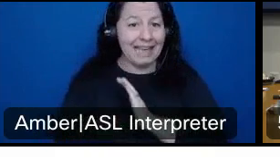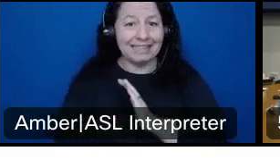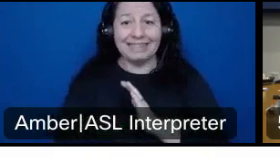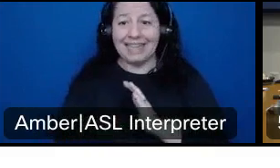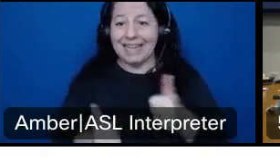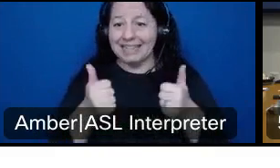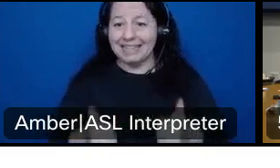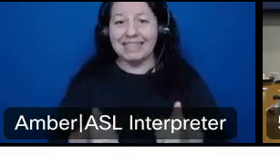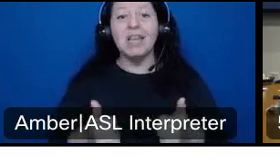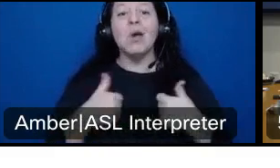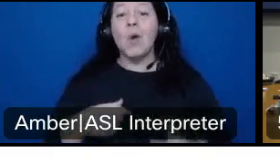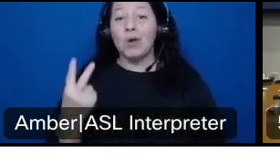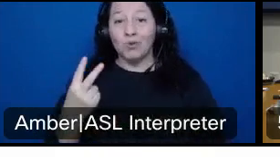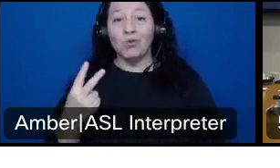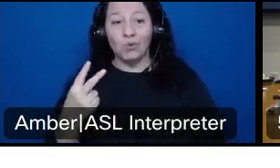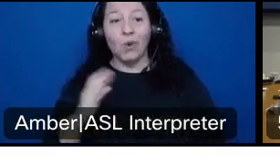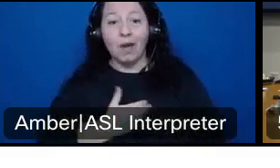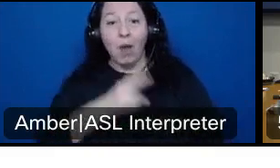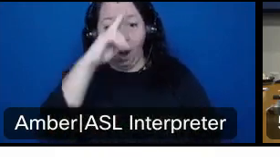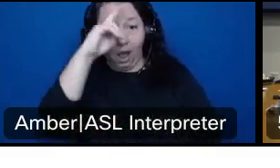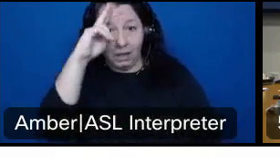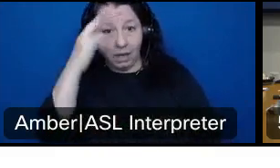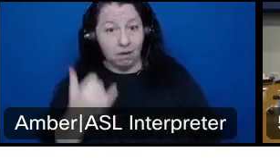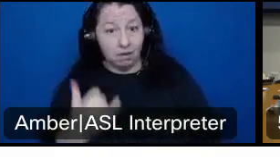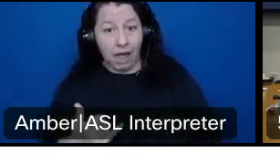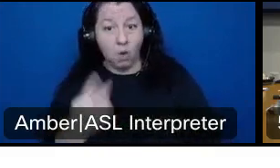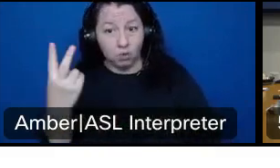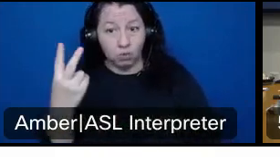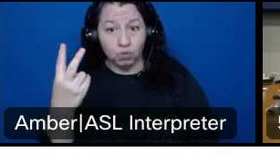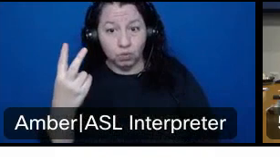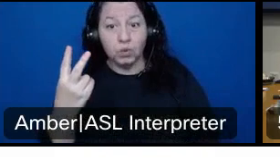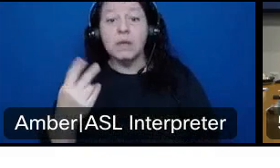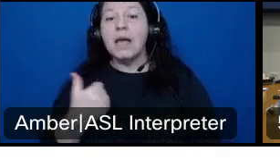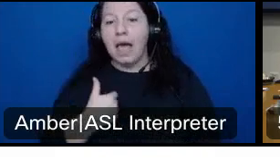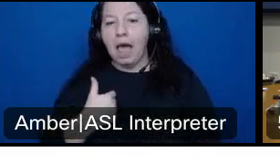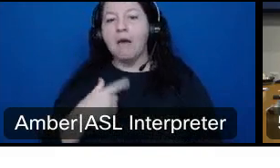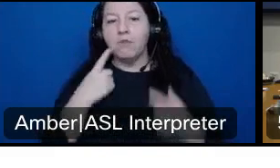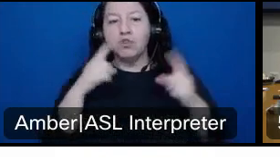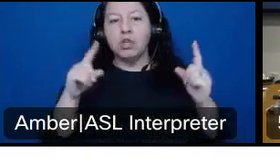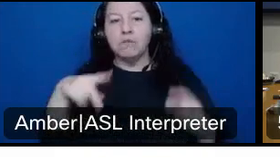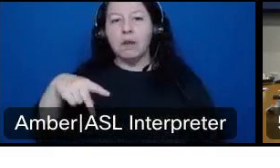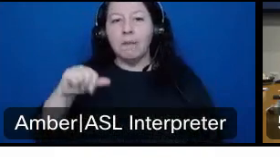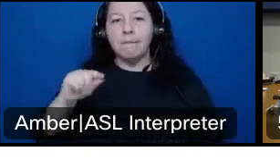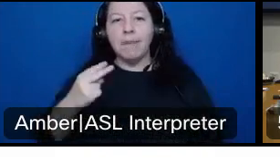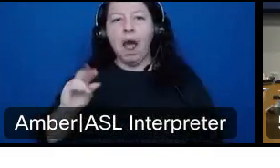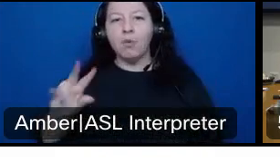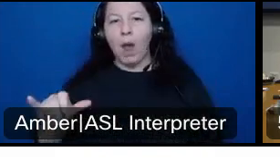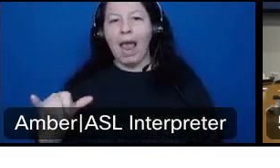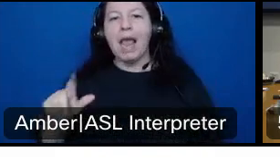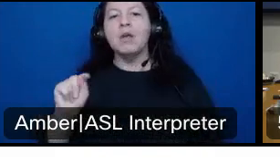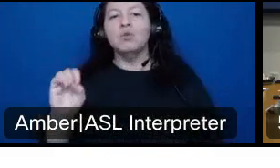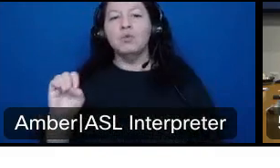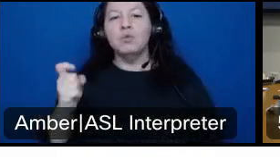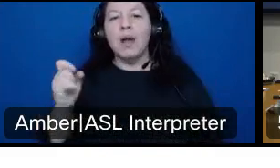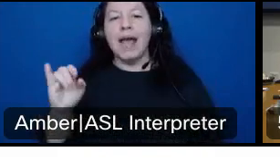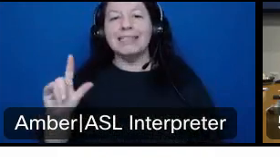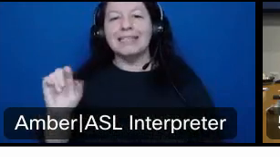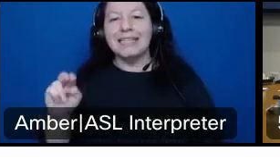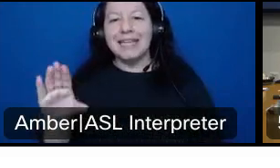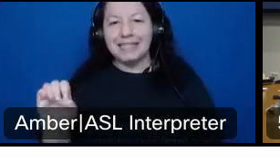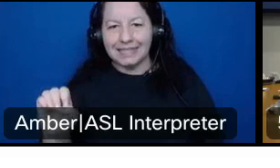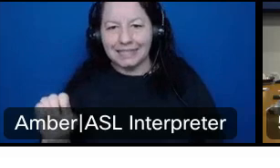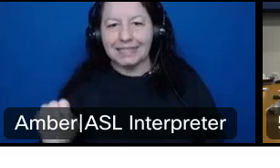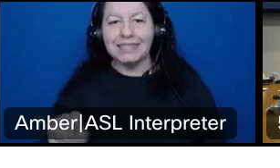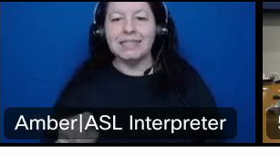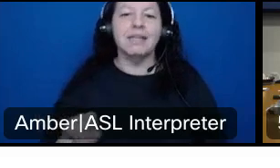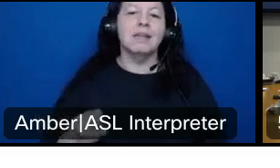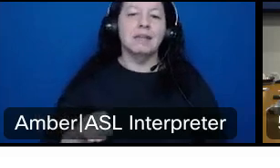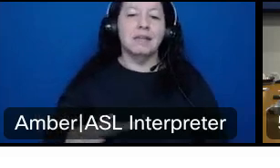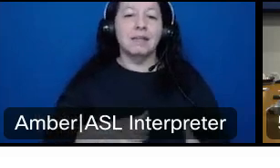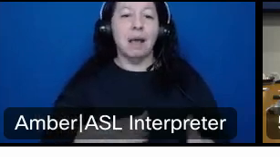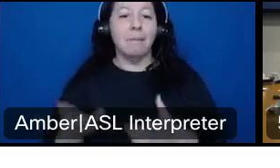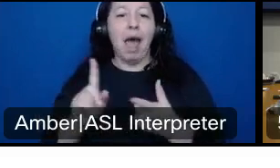Um, 2 of our hospitals now, have we, uh, the level of pathway to excellence? Um, our, uh, the 1st 1 was kings county.